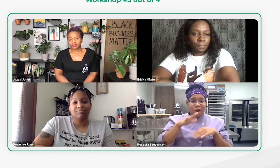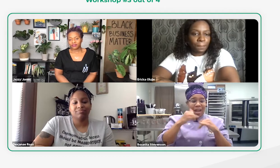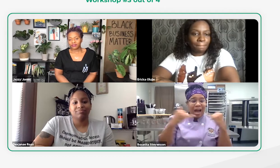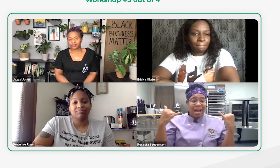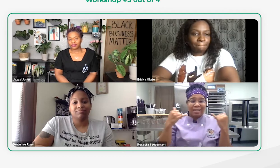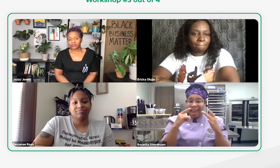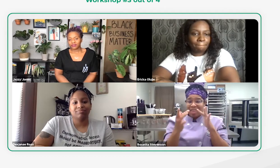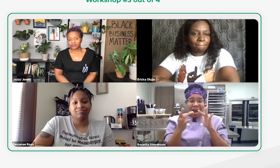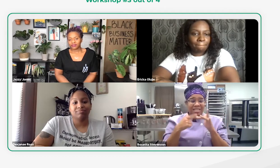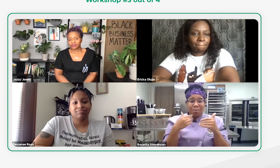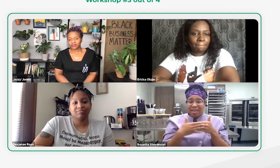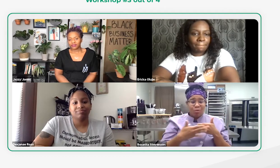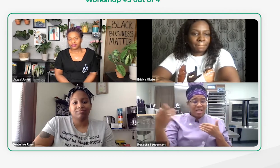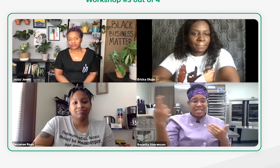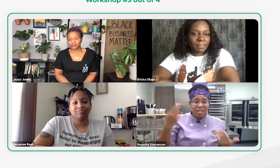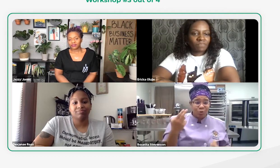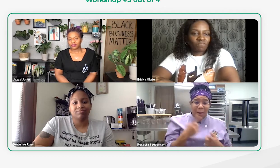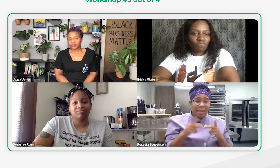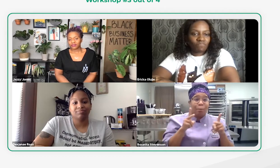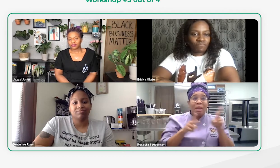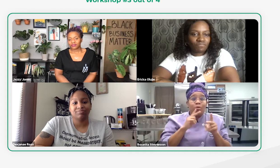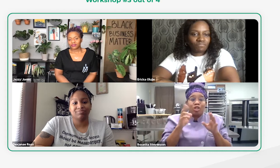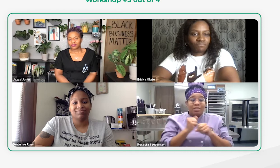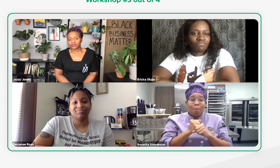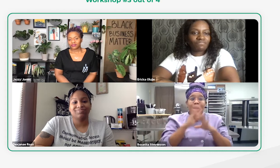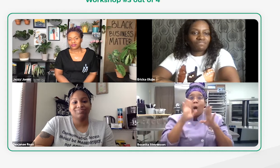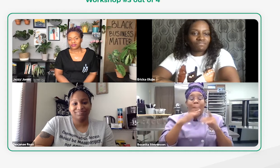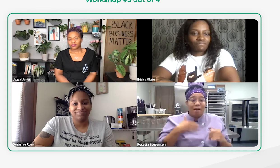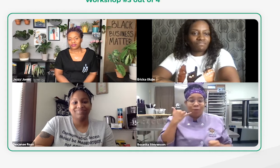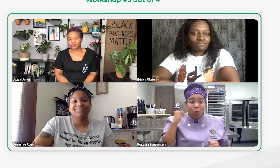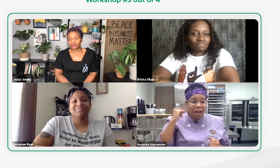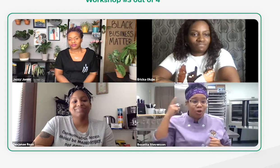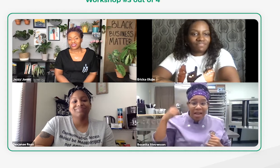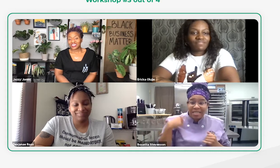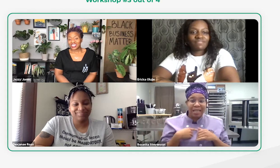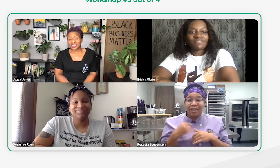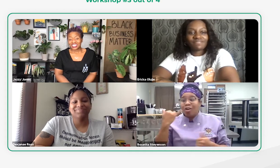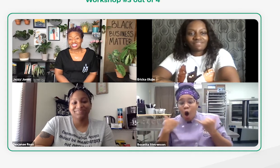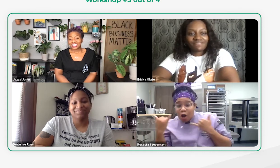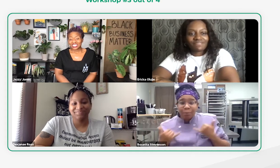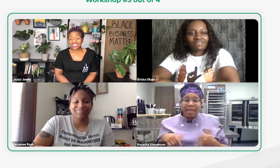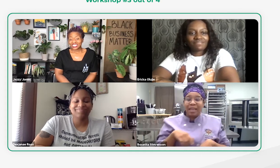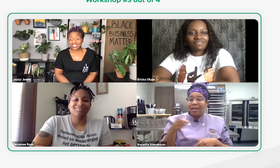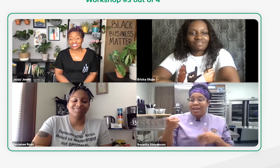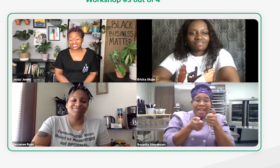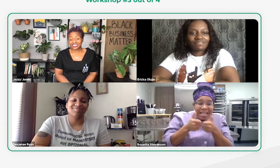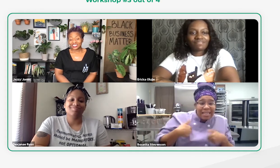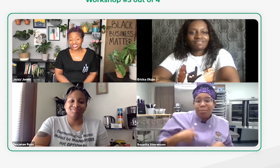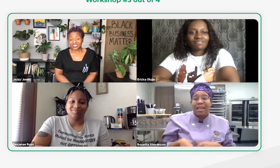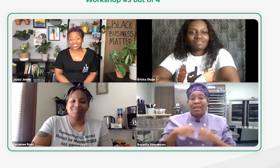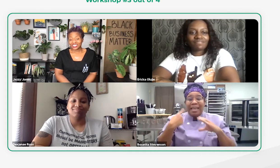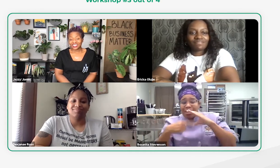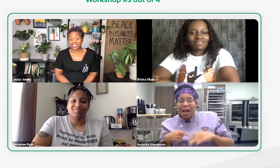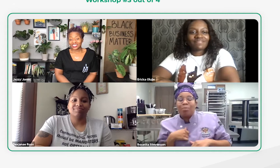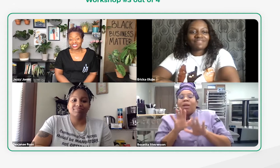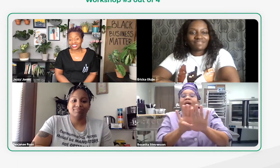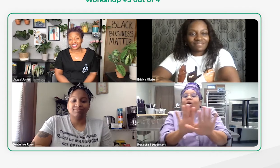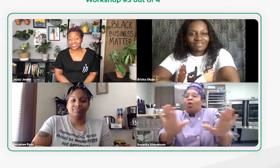Colorado where I am. Found me online and contacted me. People worse selling crazy. They were texting